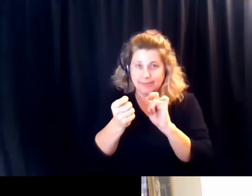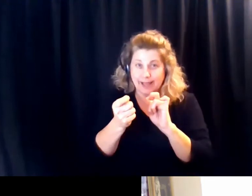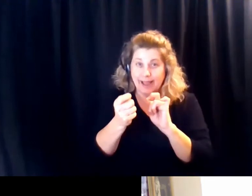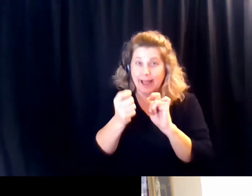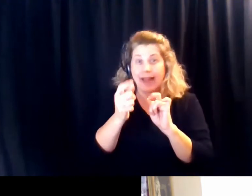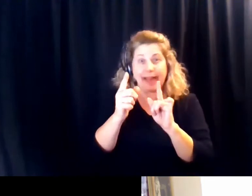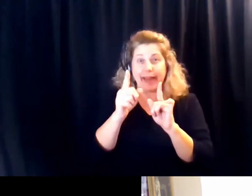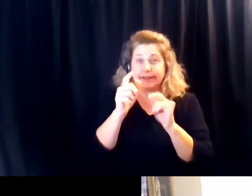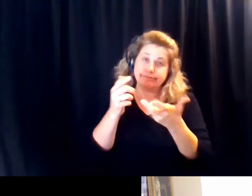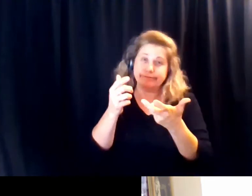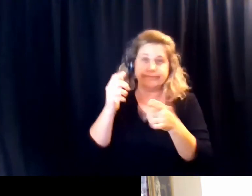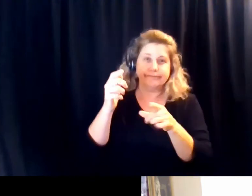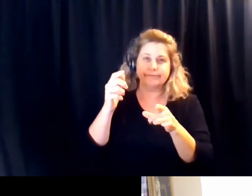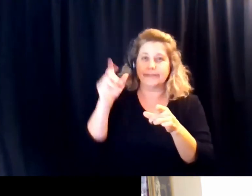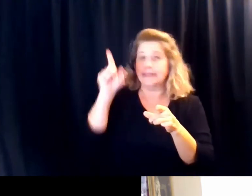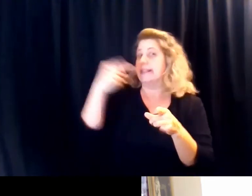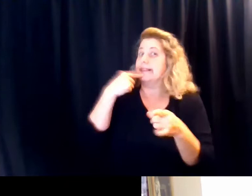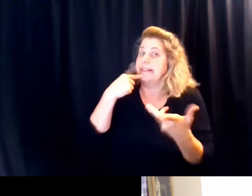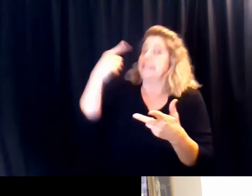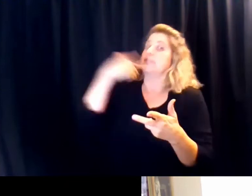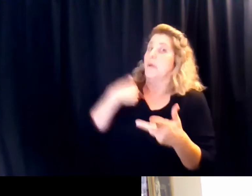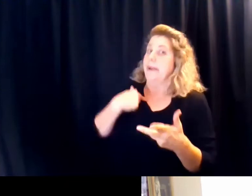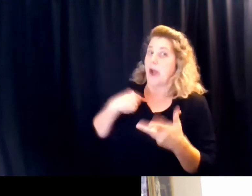Heather Dibblee: And these high institutions and other entities.